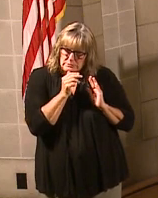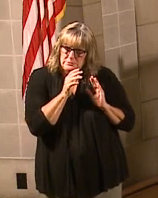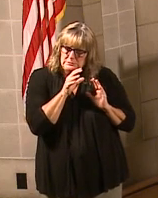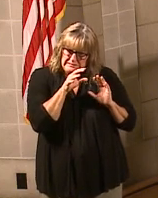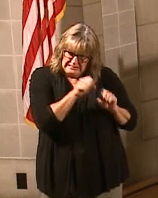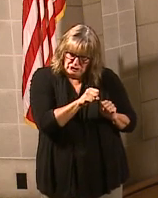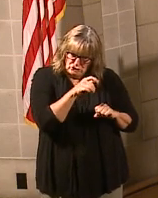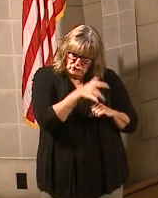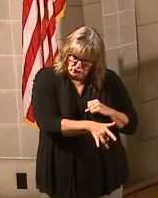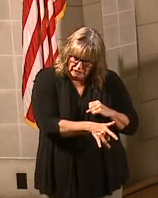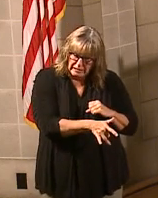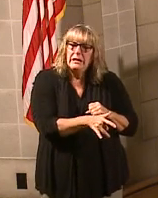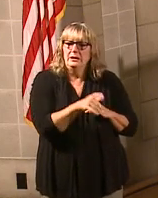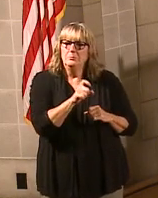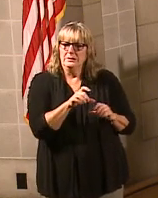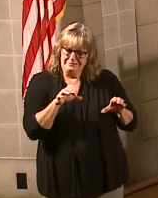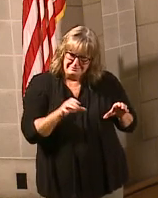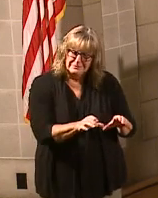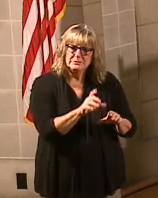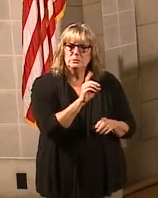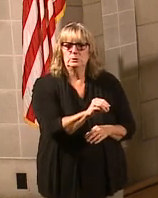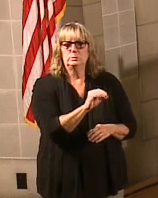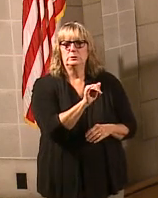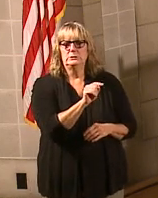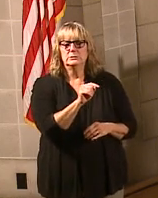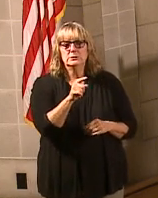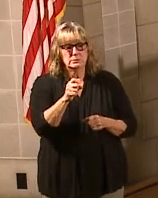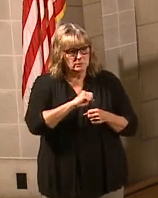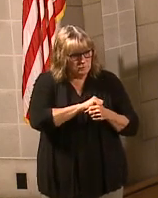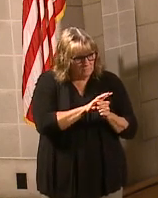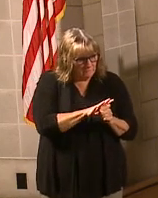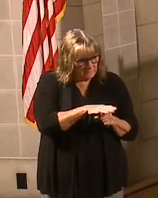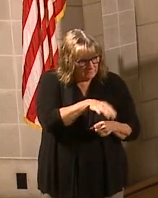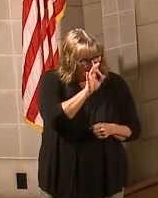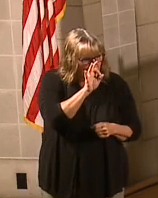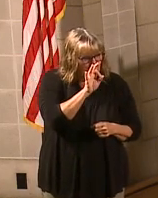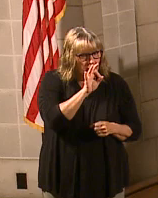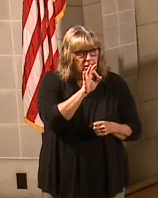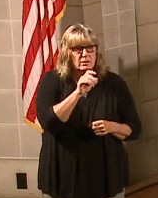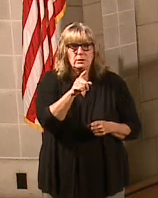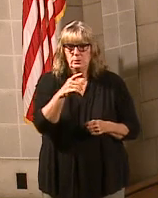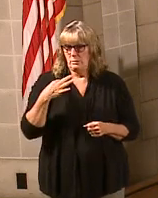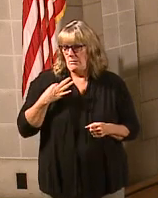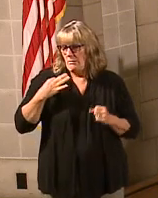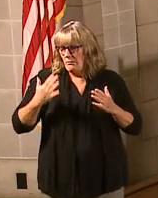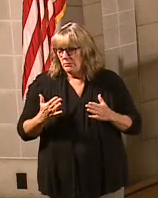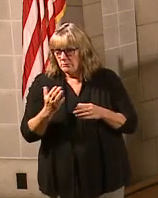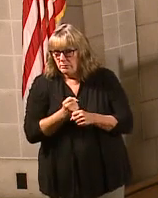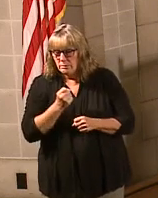HAS TO BE DONE EARLY ON IN THE